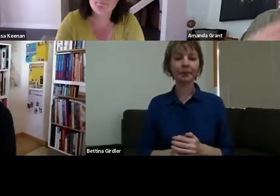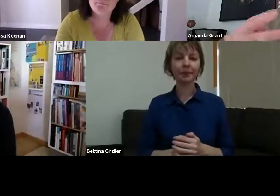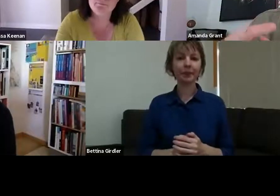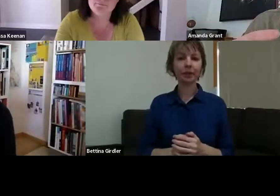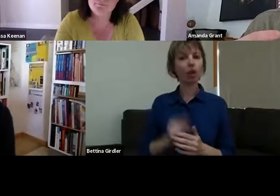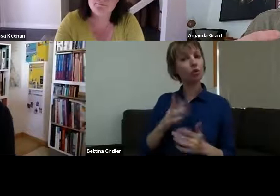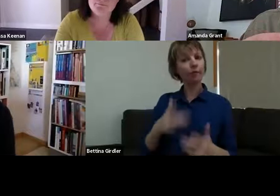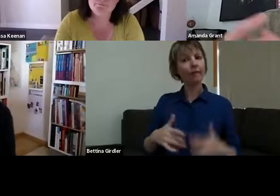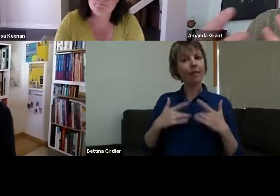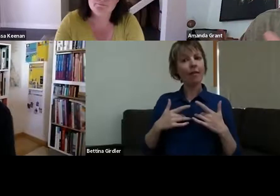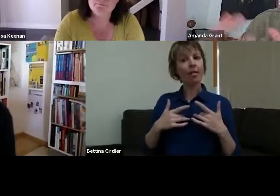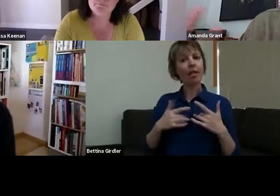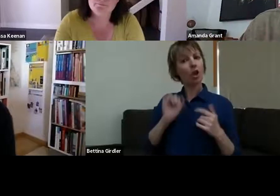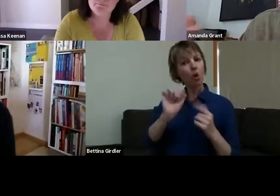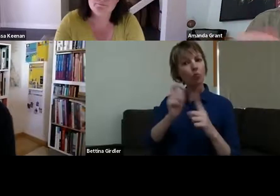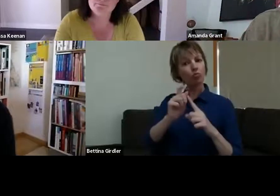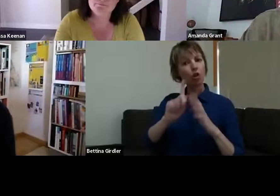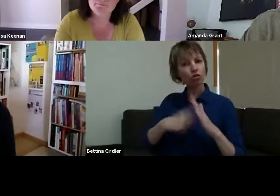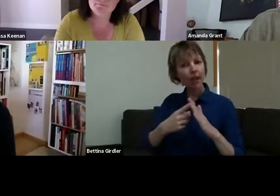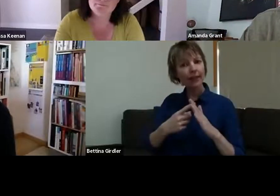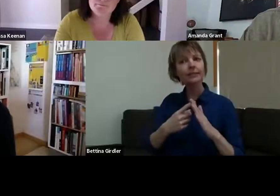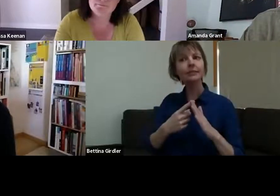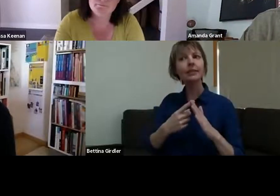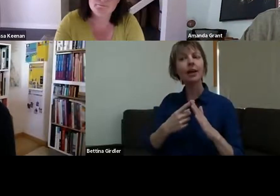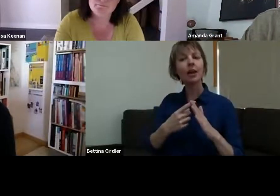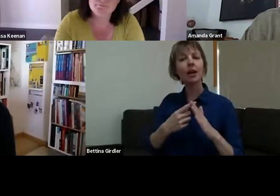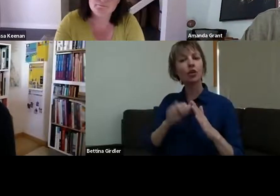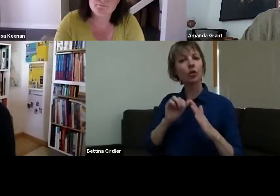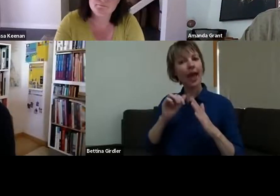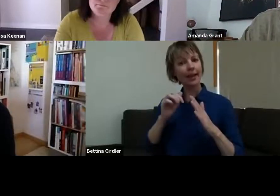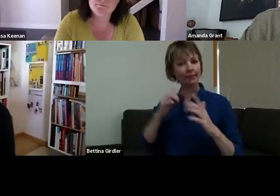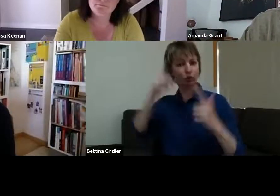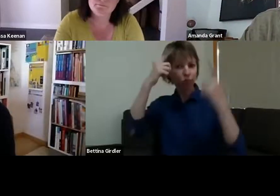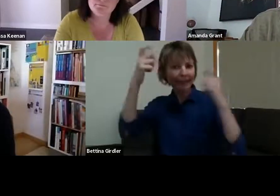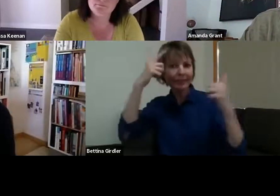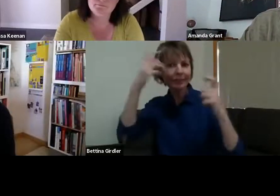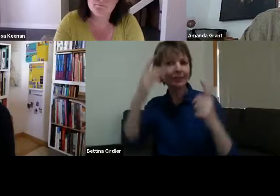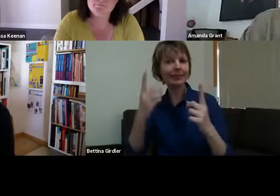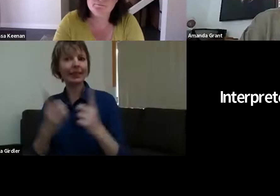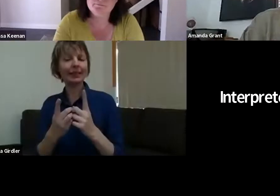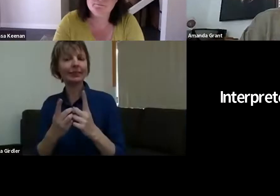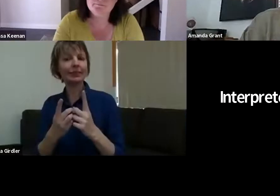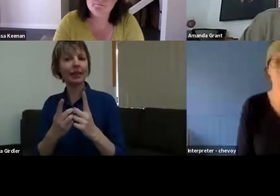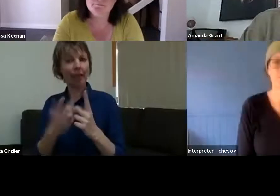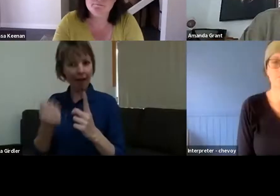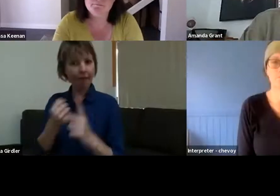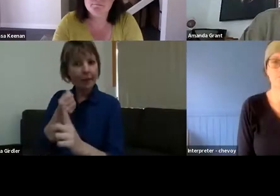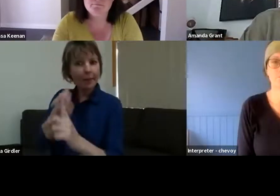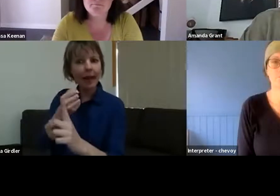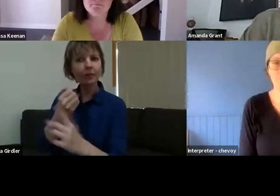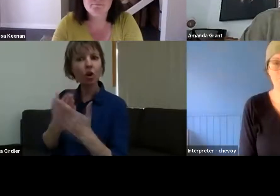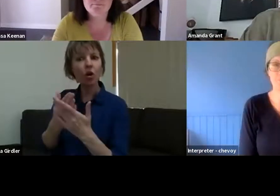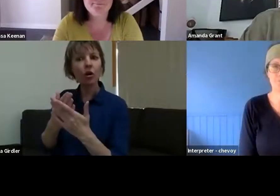projects and creativity have had on community members. Mahony looks like